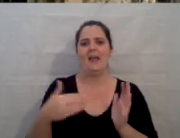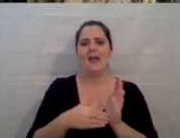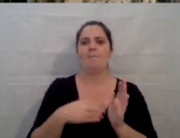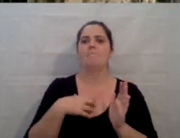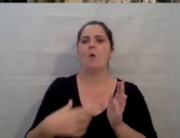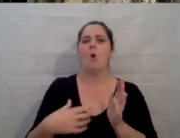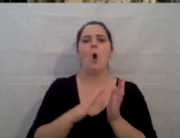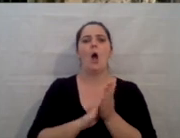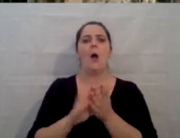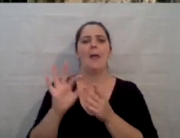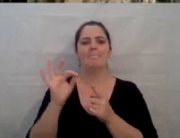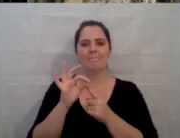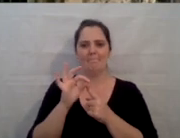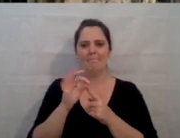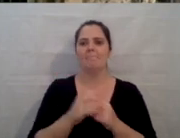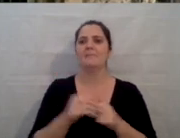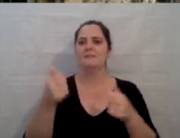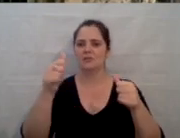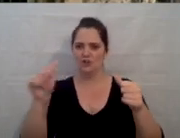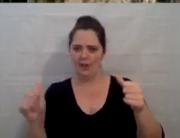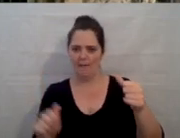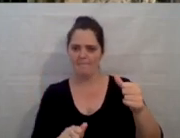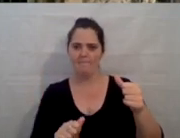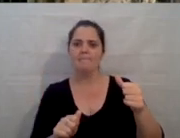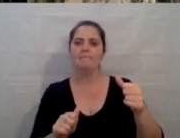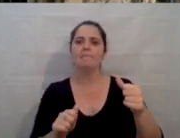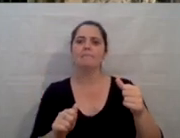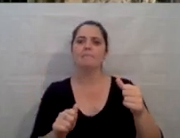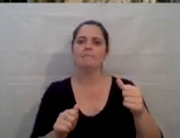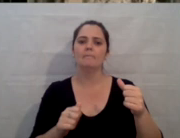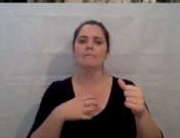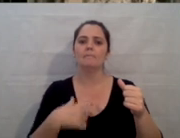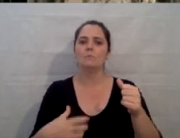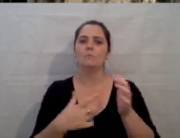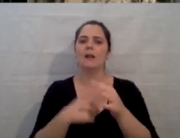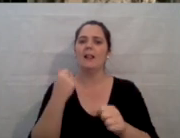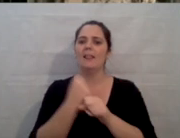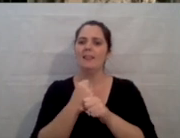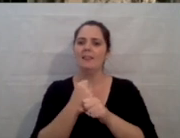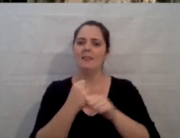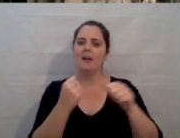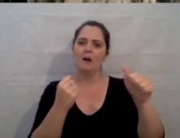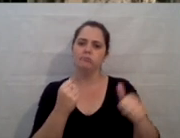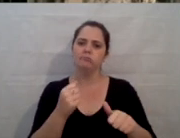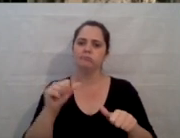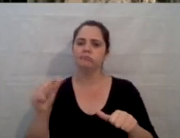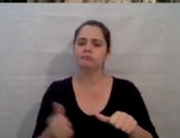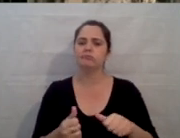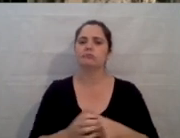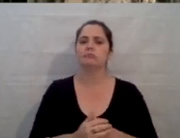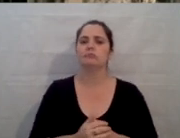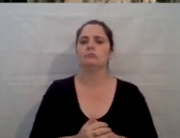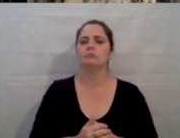like that, a little bit more bulk to the leg too, there we go